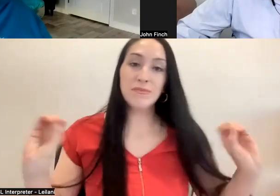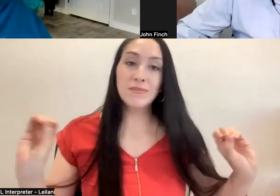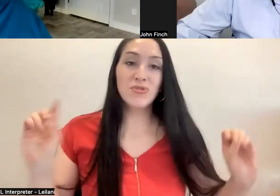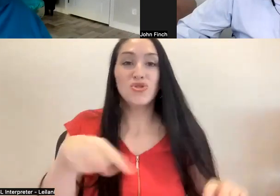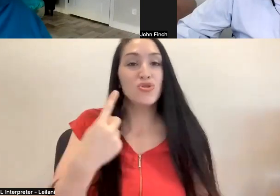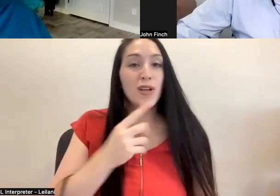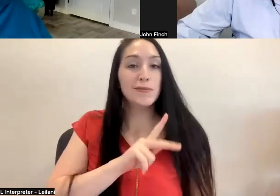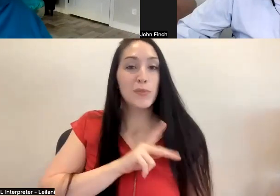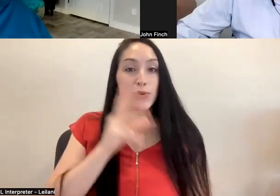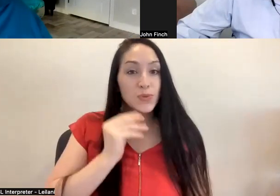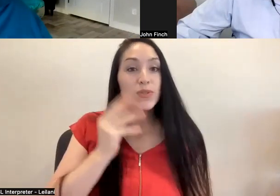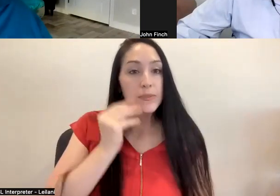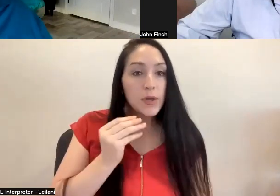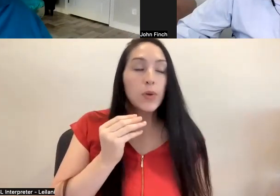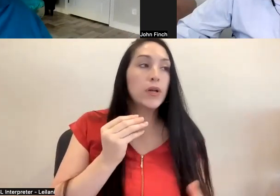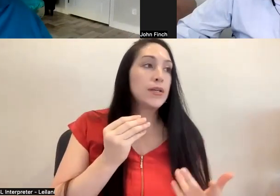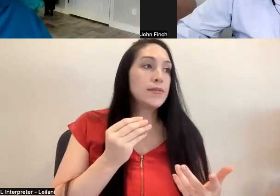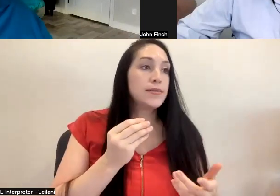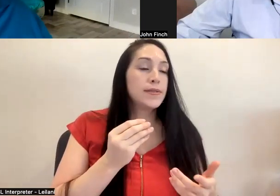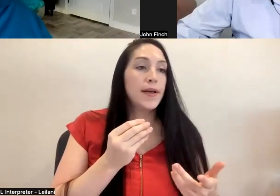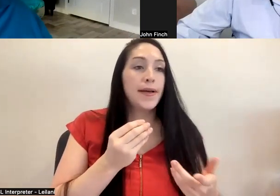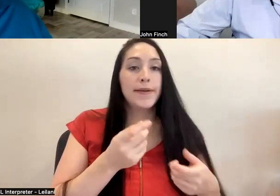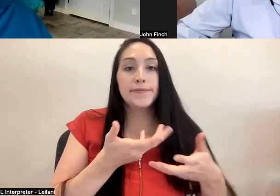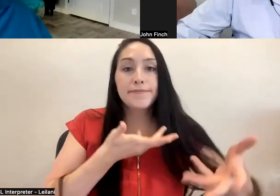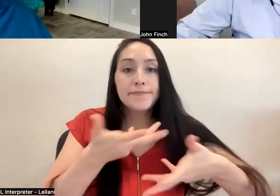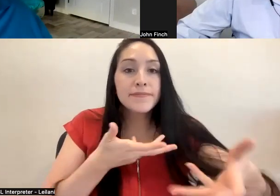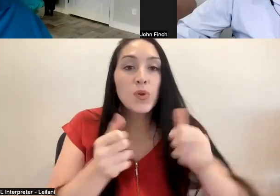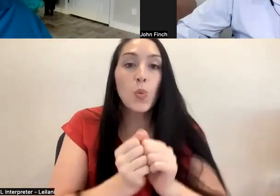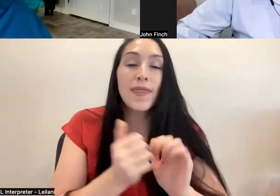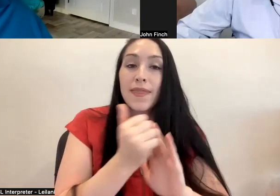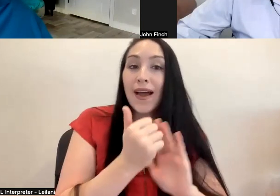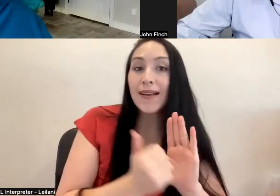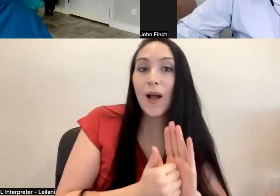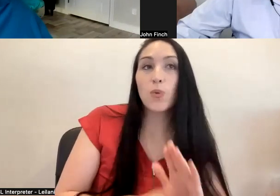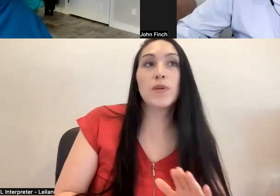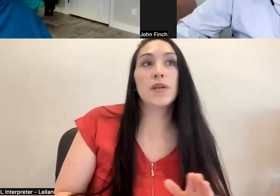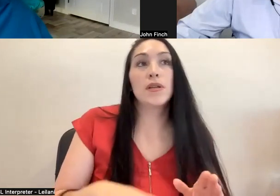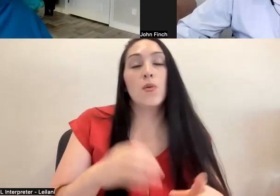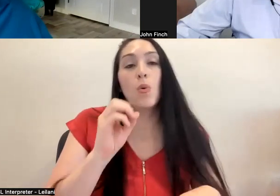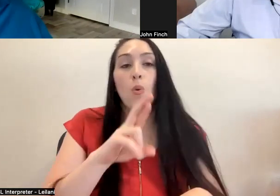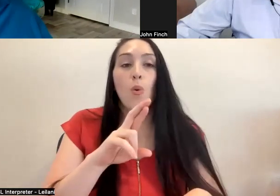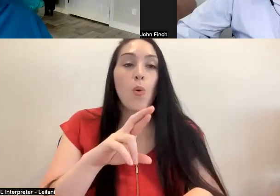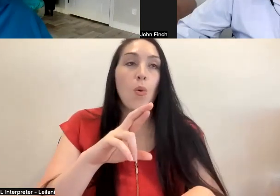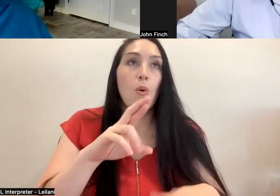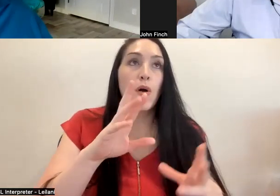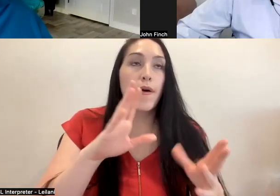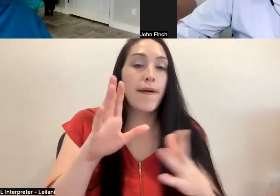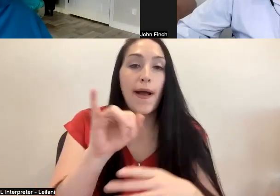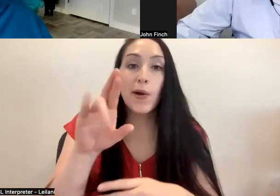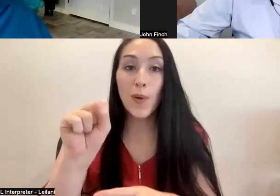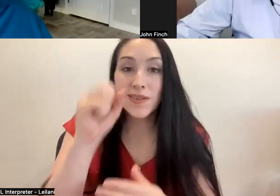dealing with any accounts in people, any Irs information, you know a lot of times the Irs